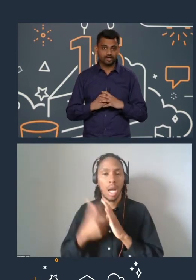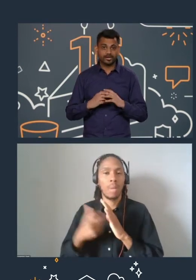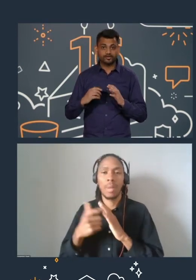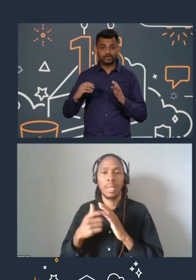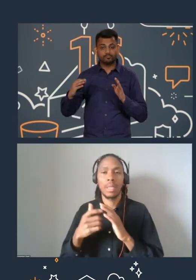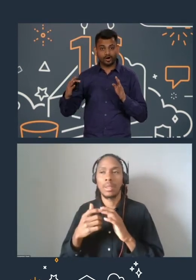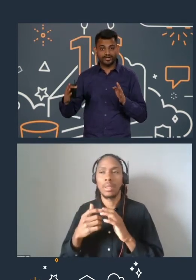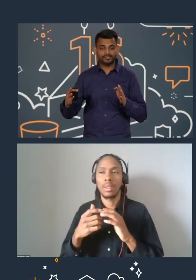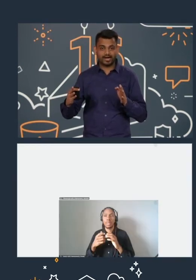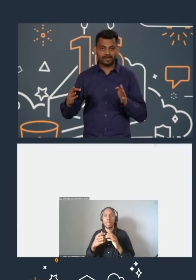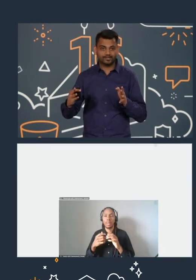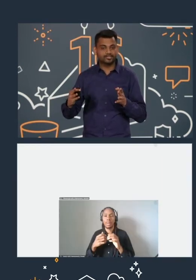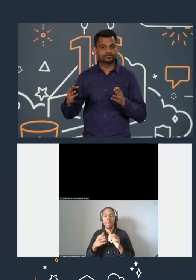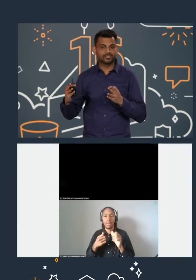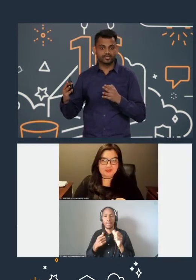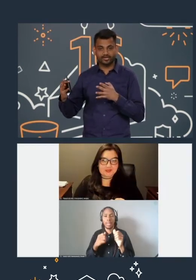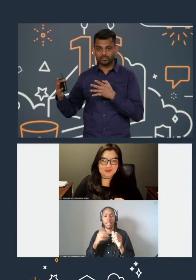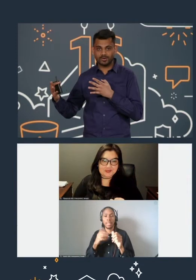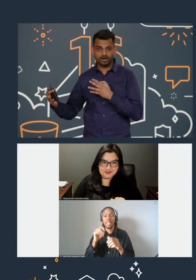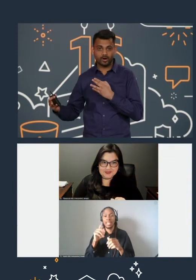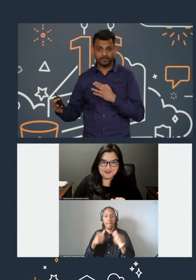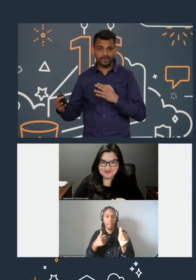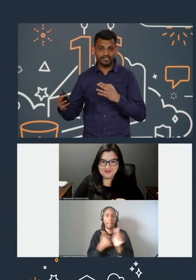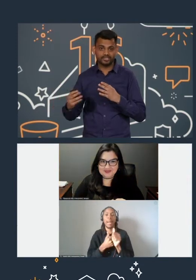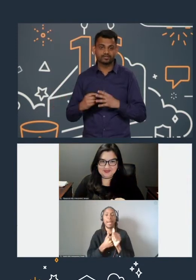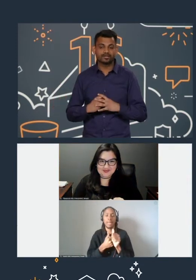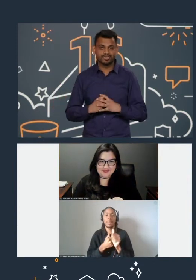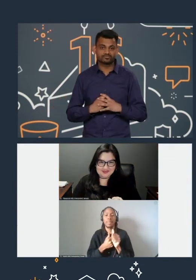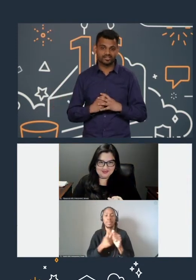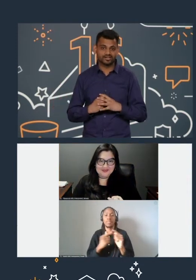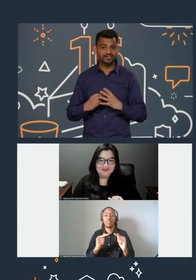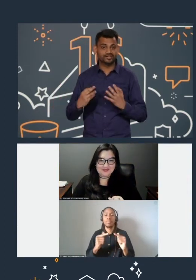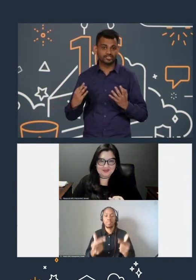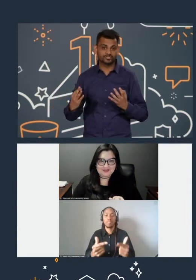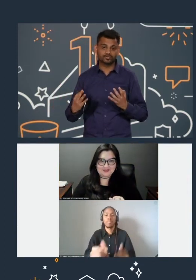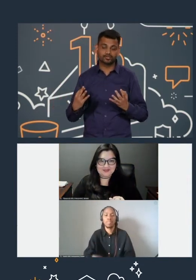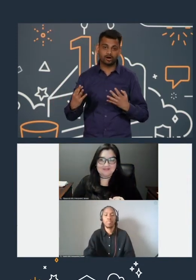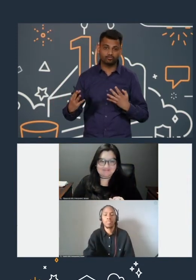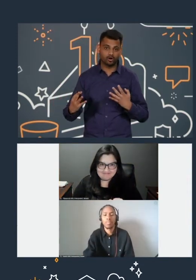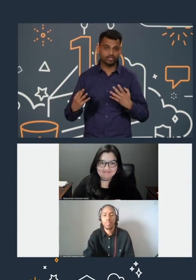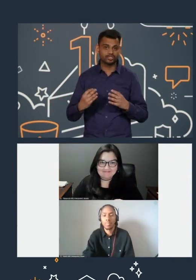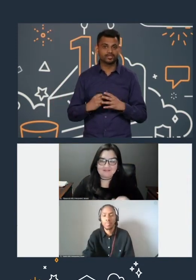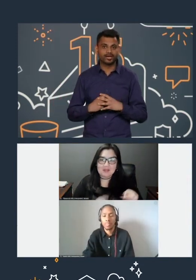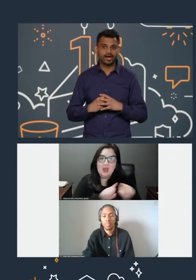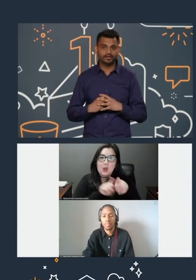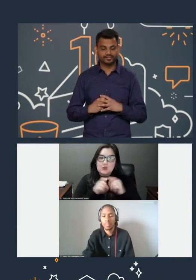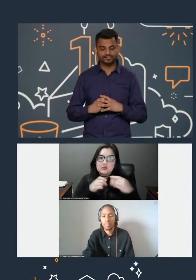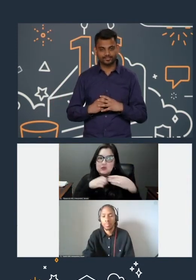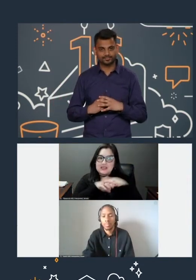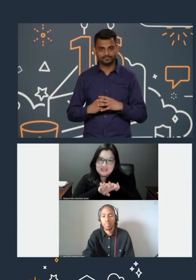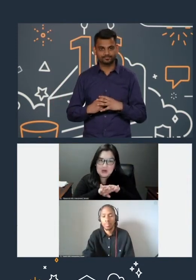And you can monitor that using AWS Backup Audit Manager, as well as our integrations with CloudWatch and SNS.